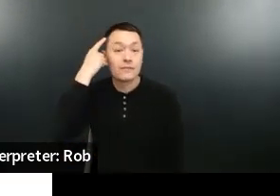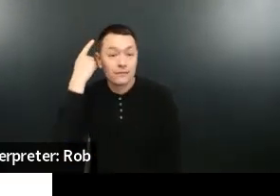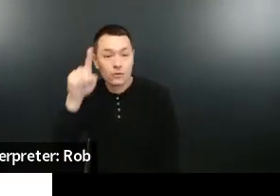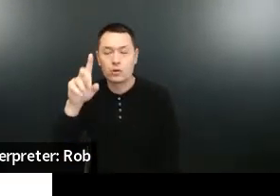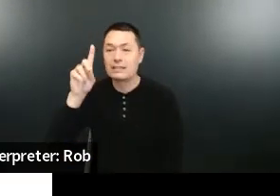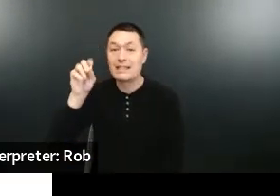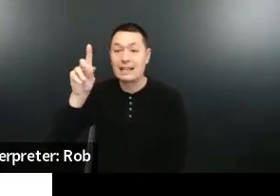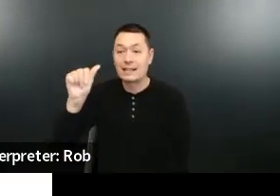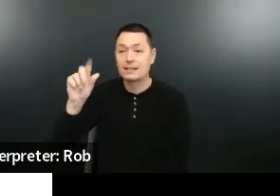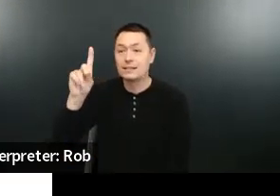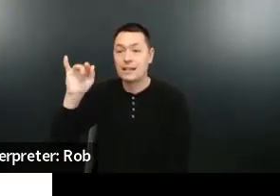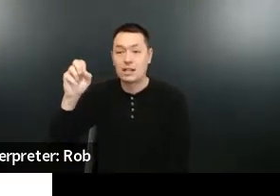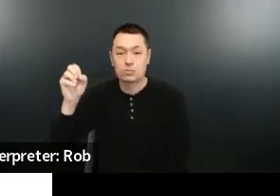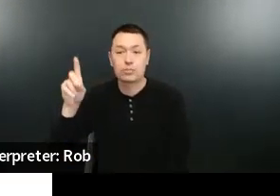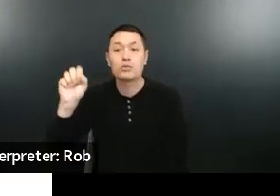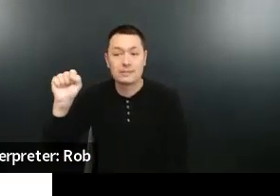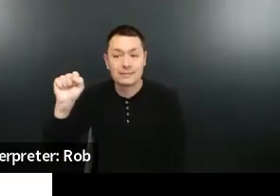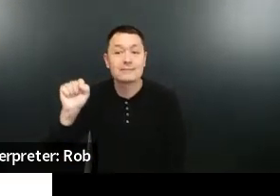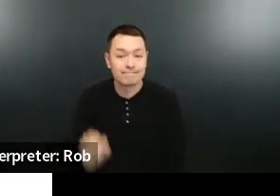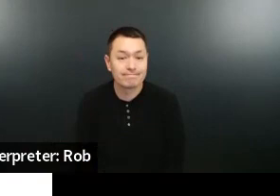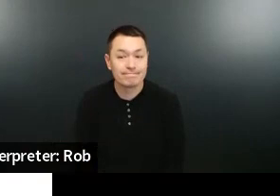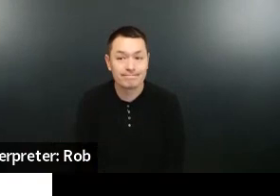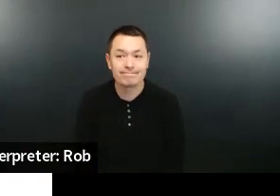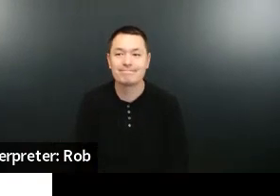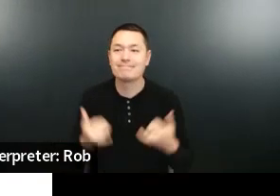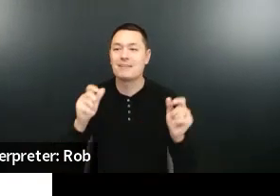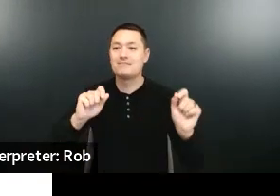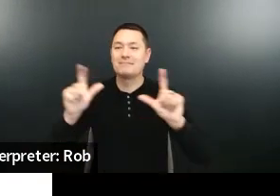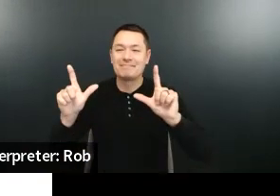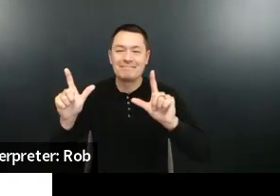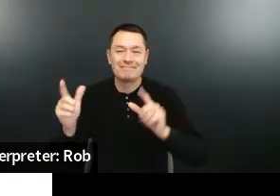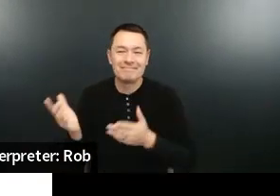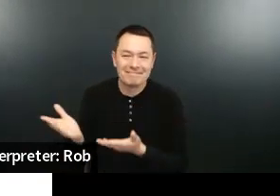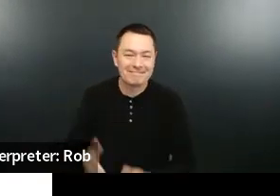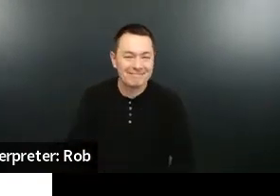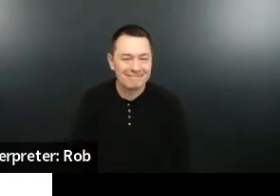Let me go to the next slide.